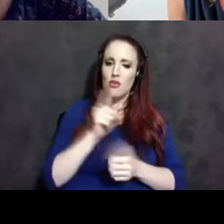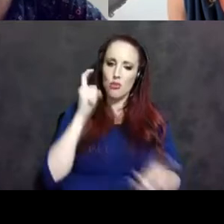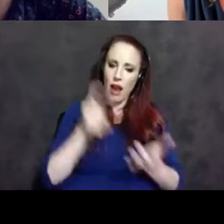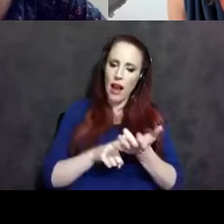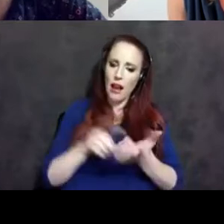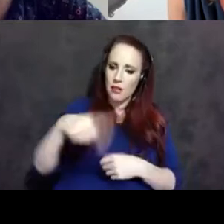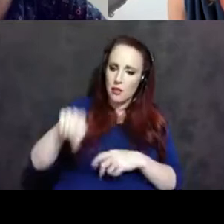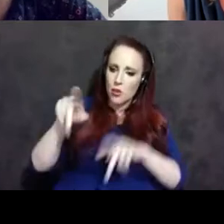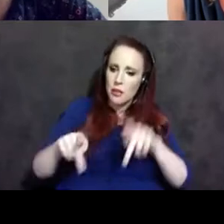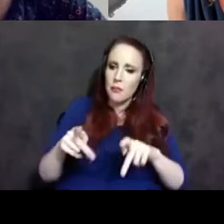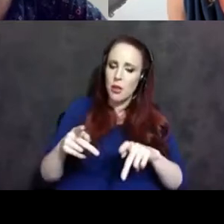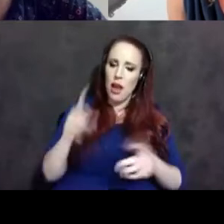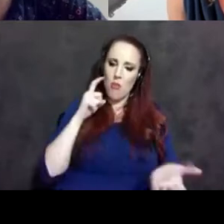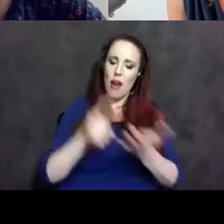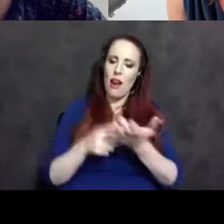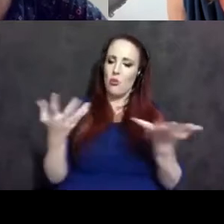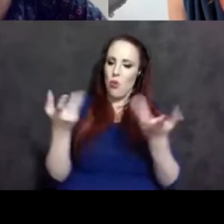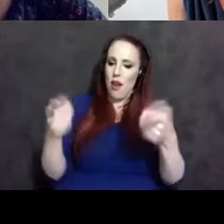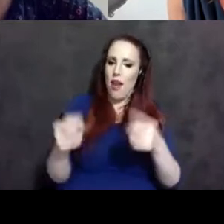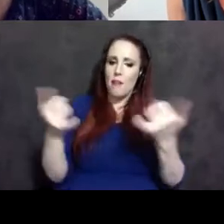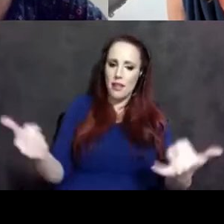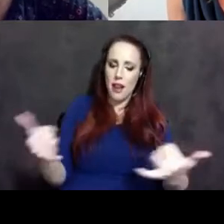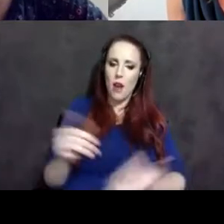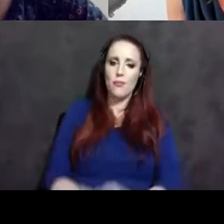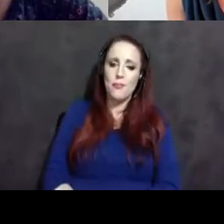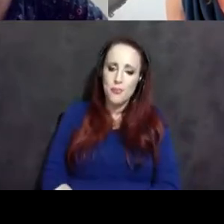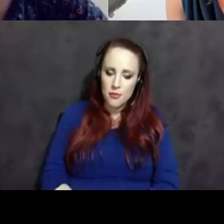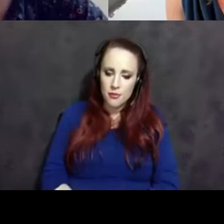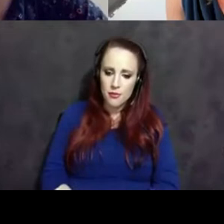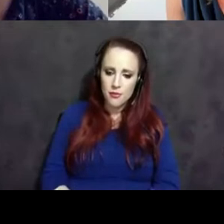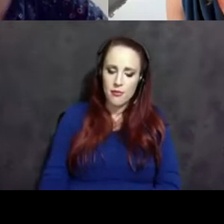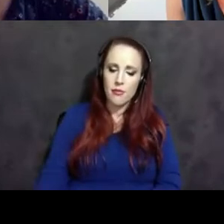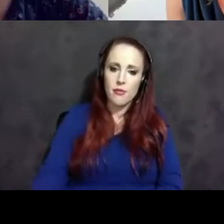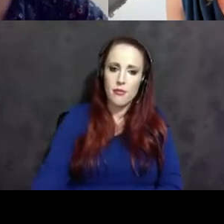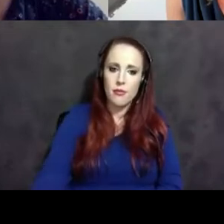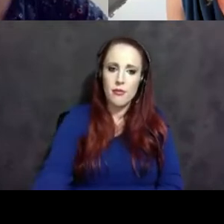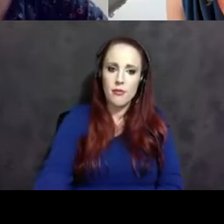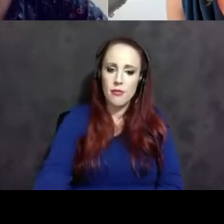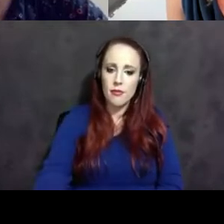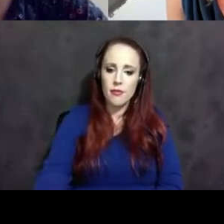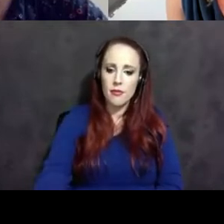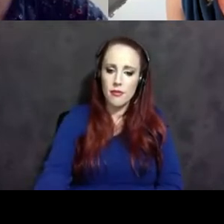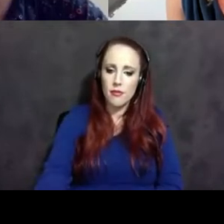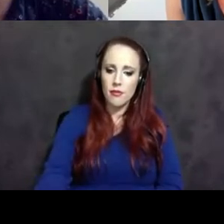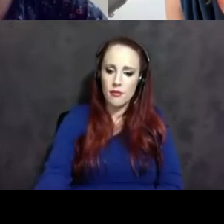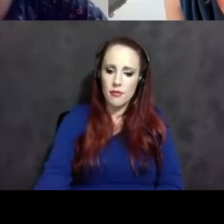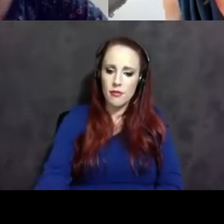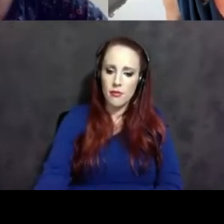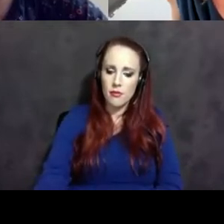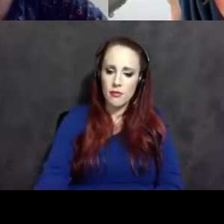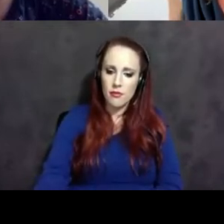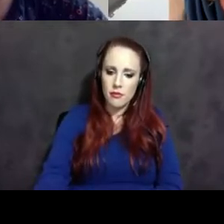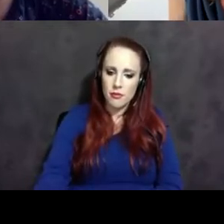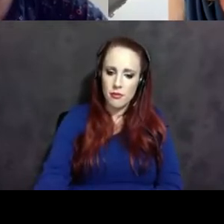And recognize what's happening now.